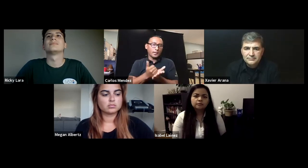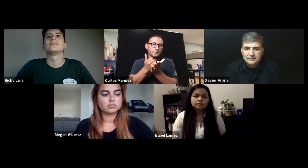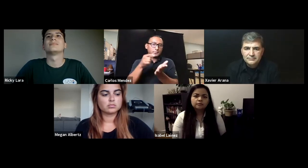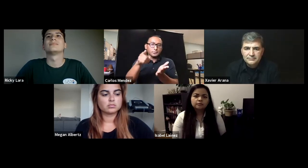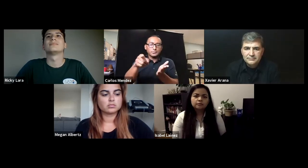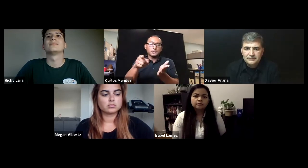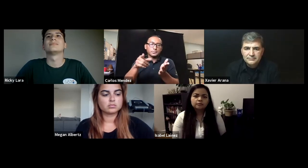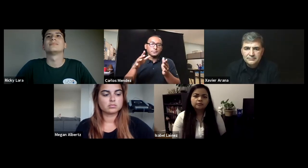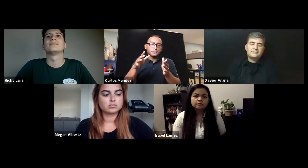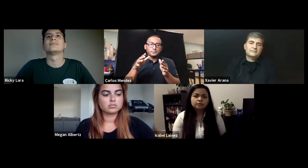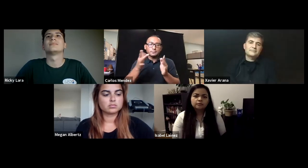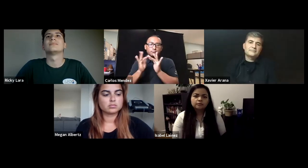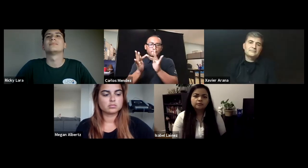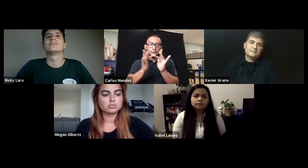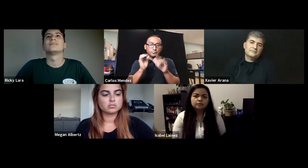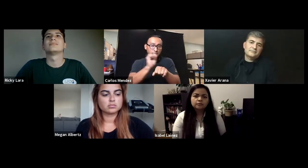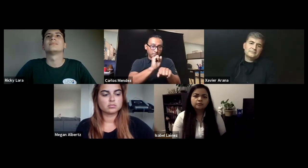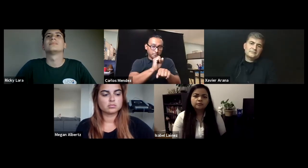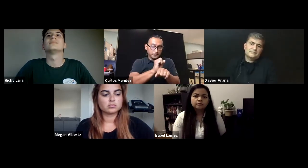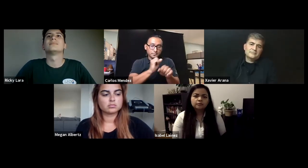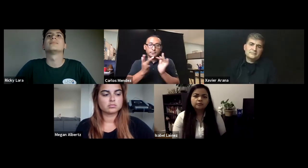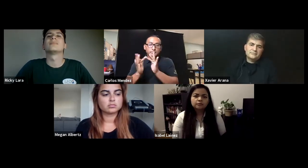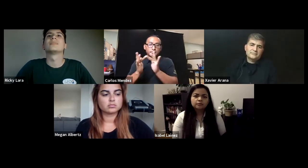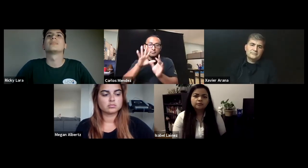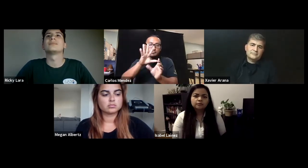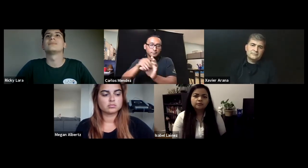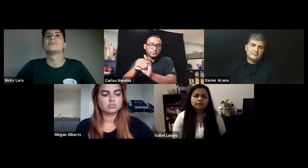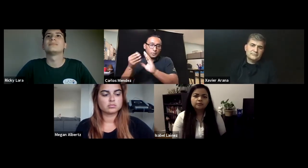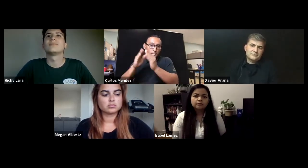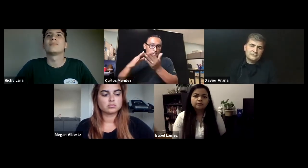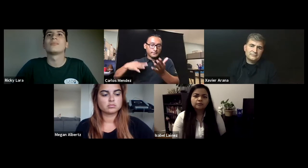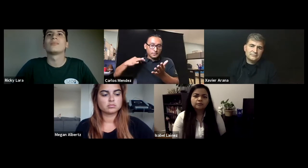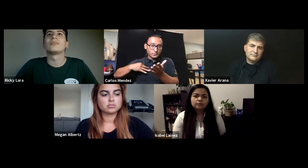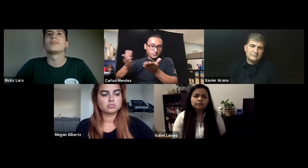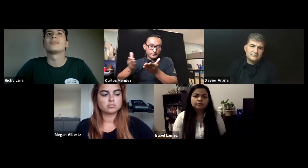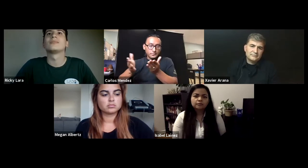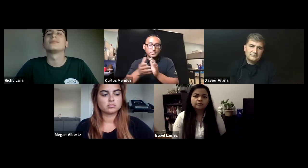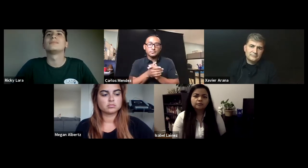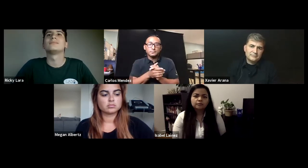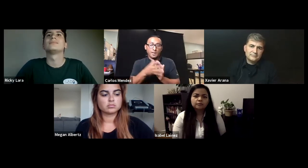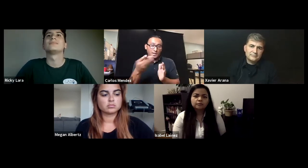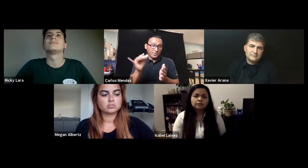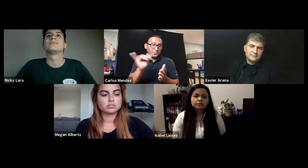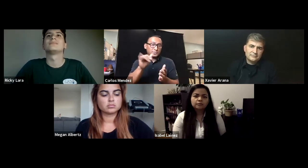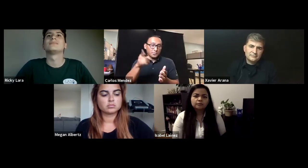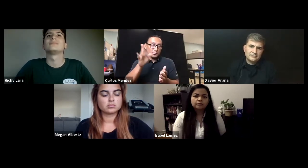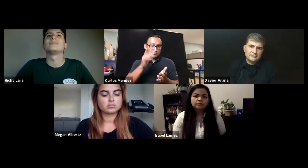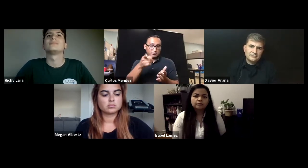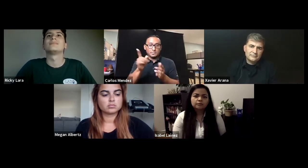Meet new people after that. It'll really help, um, connect with people or look for jobs.